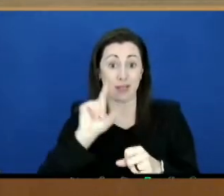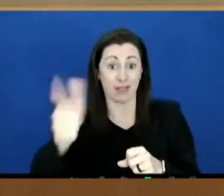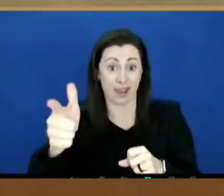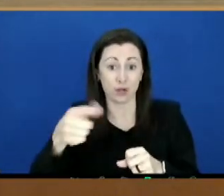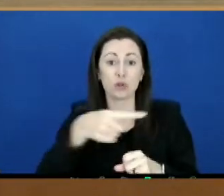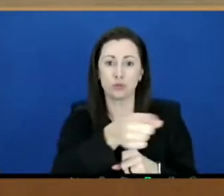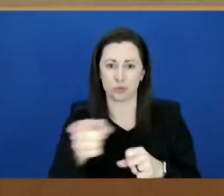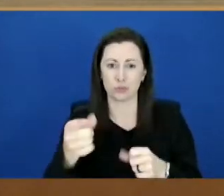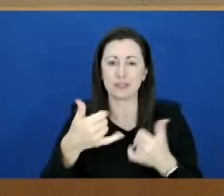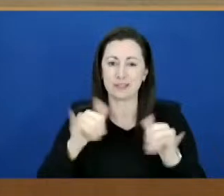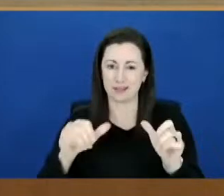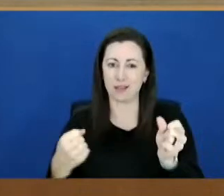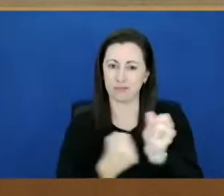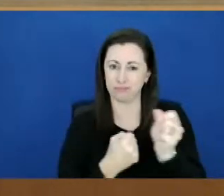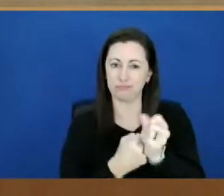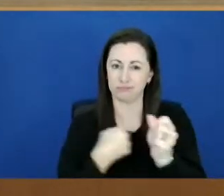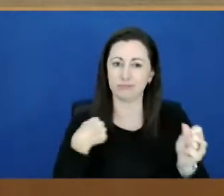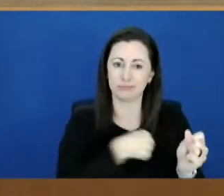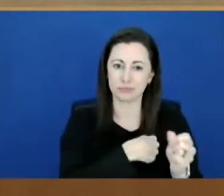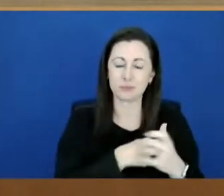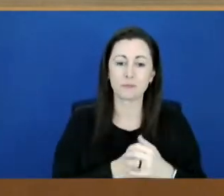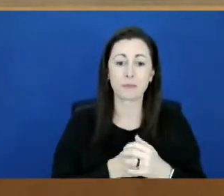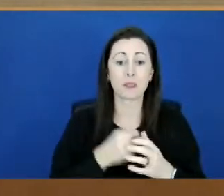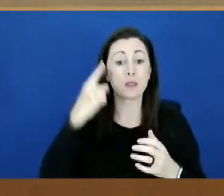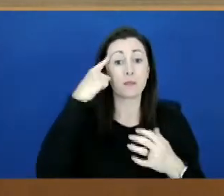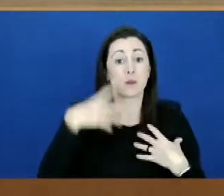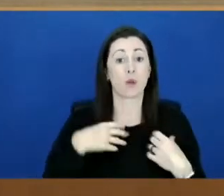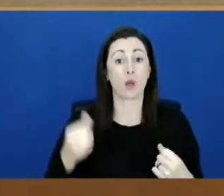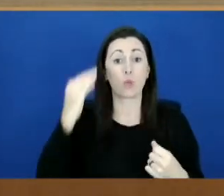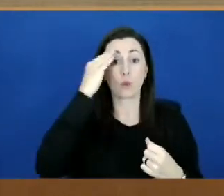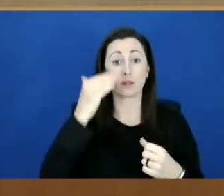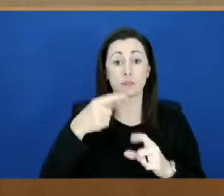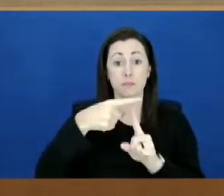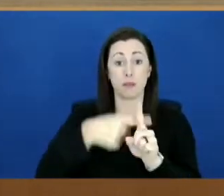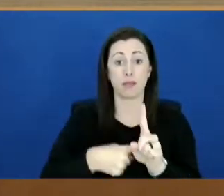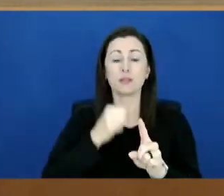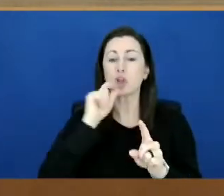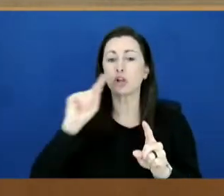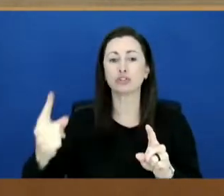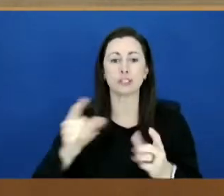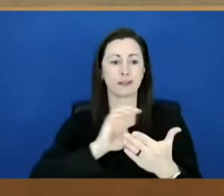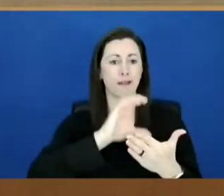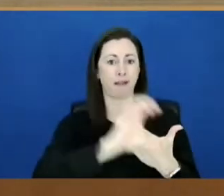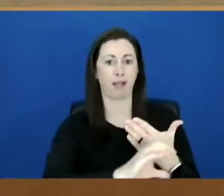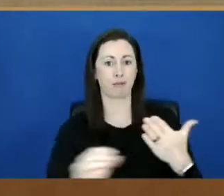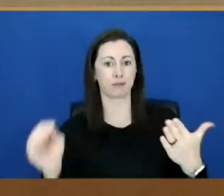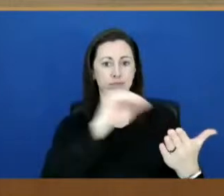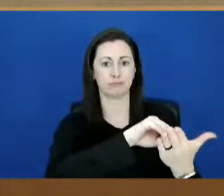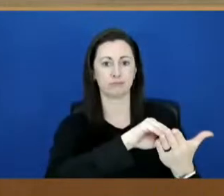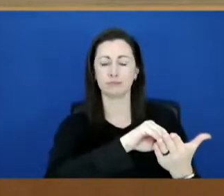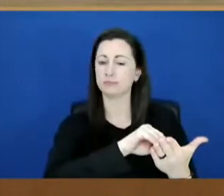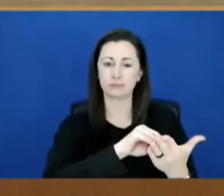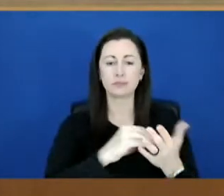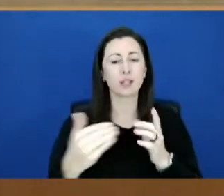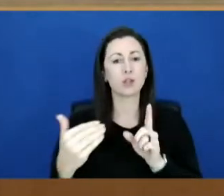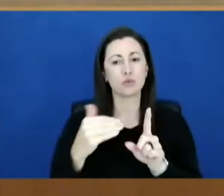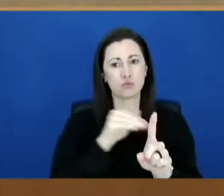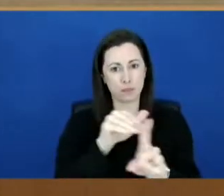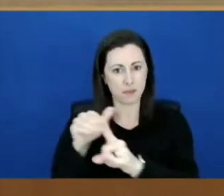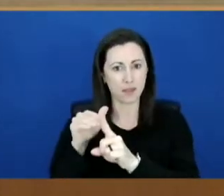THIS PROCLAMATION AFFIRMS 20ER YOOS LATER, YOU ARE STILL